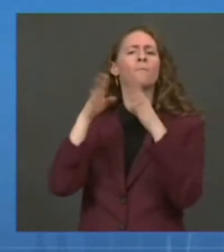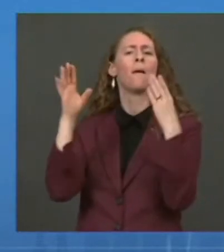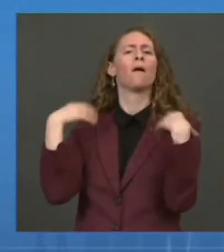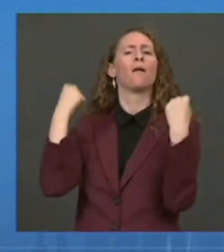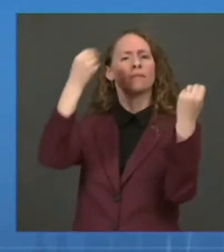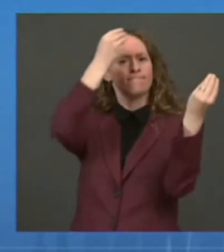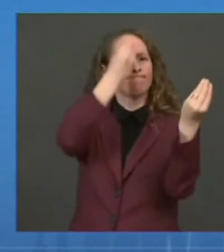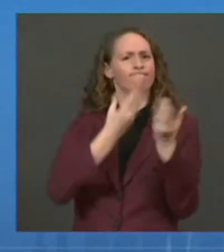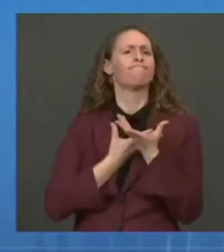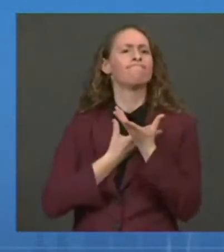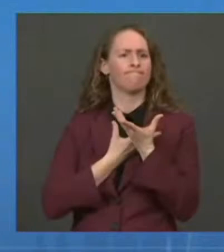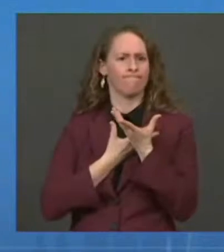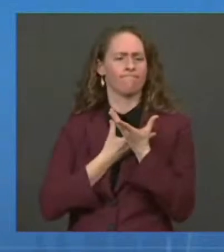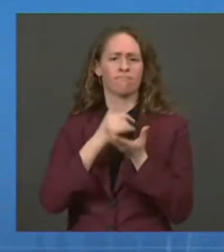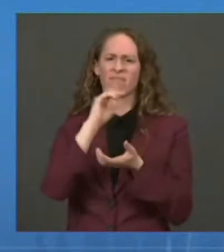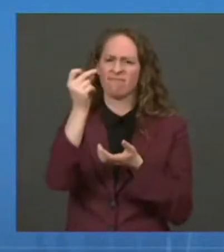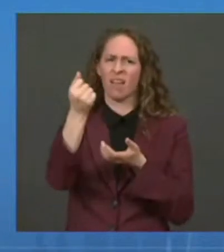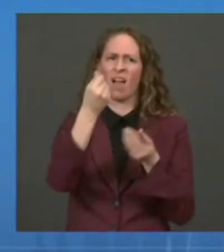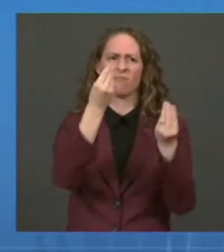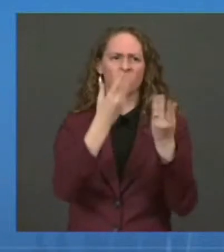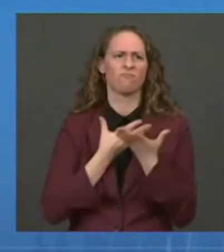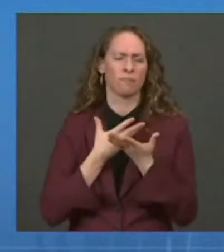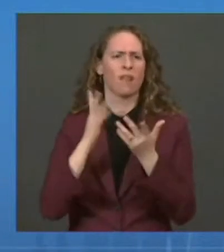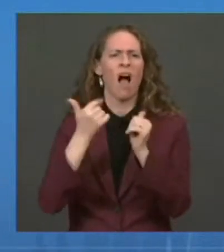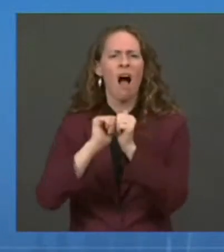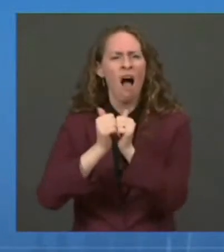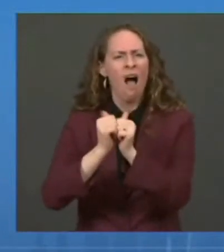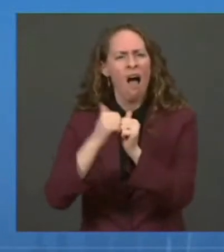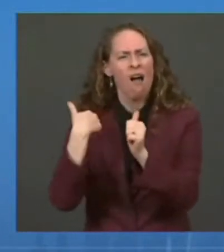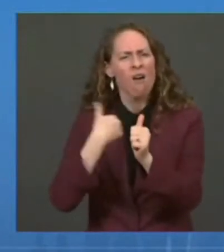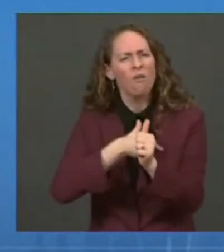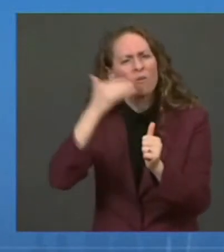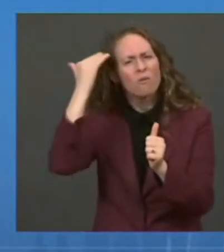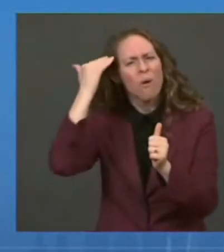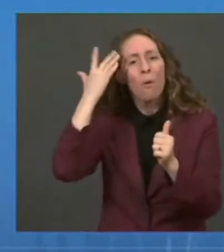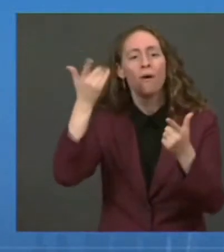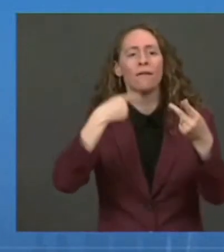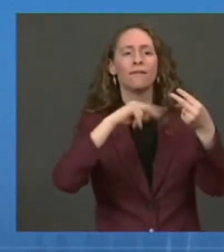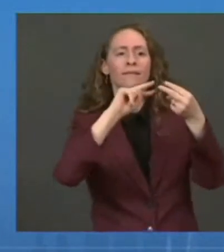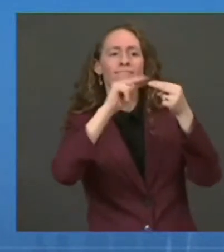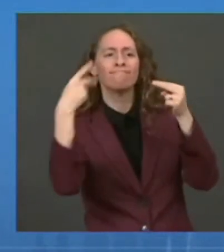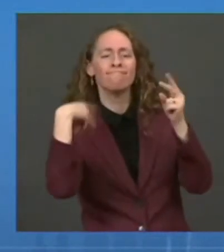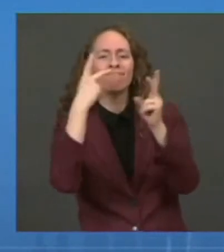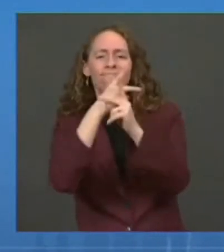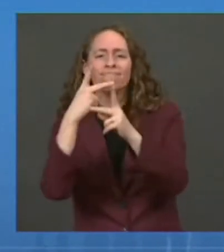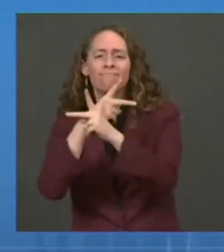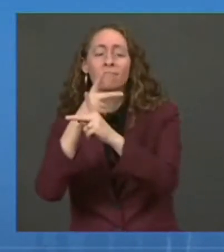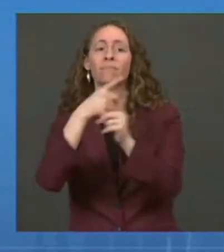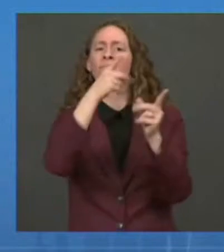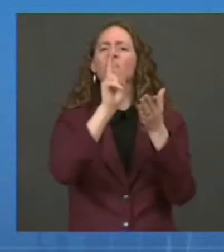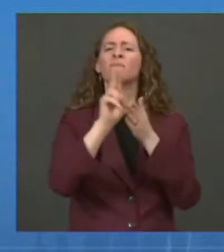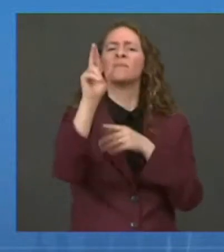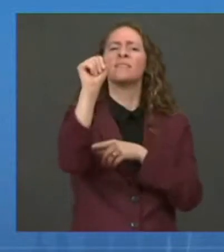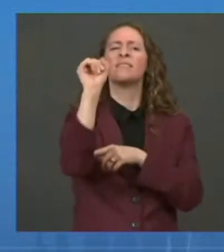THE CALIFORNIA AND SAN FRANCISCO DEPARTMENT OF PUBLIC HEALTH WAS IDENTIFIED QUICKLY THROUGH SEQUENCING CONDUCTED AT